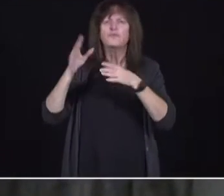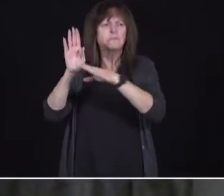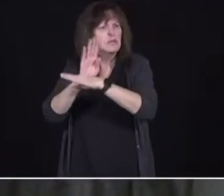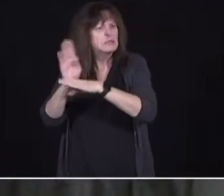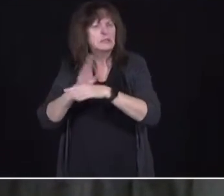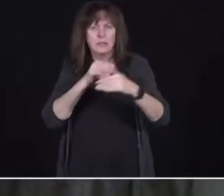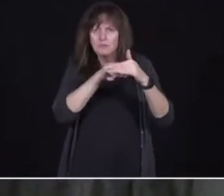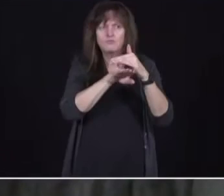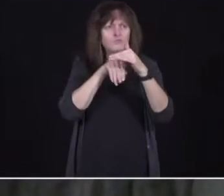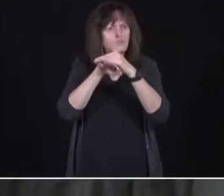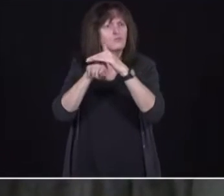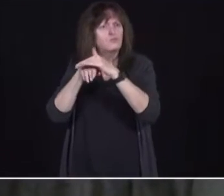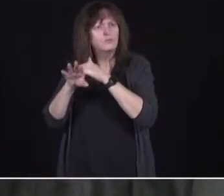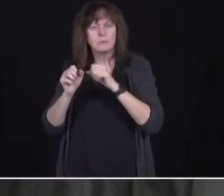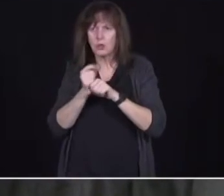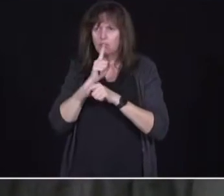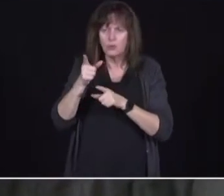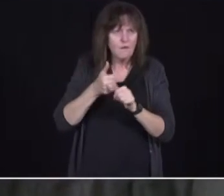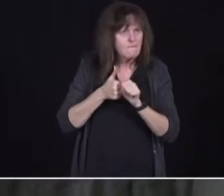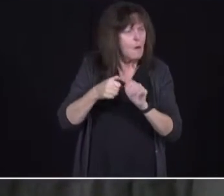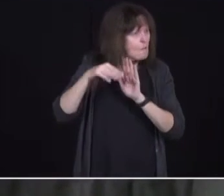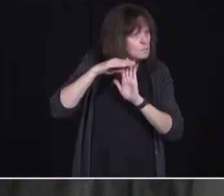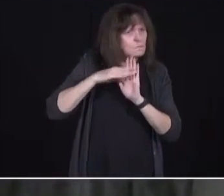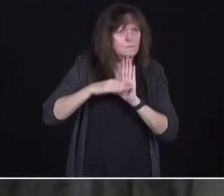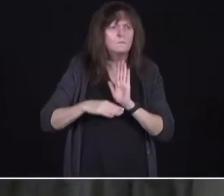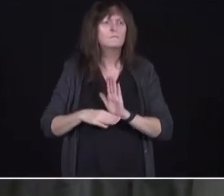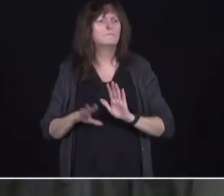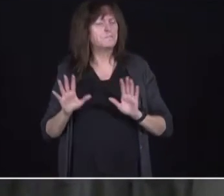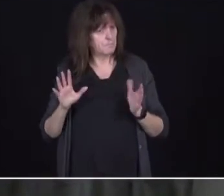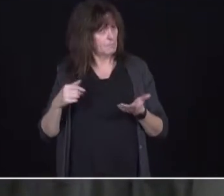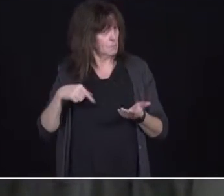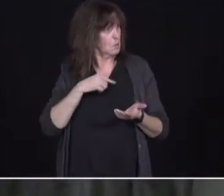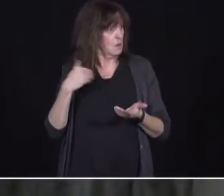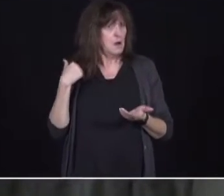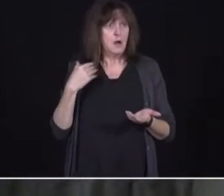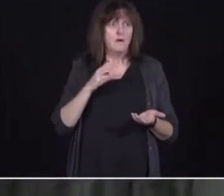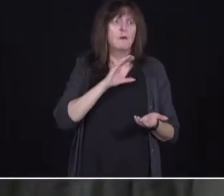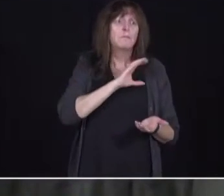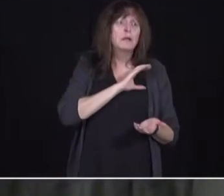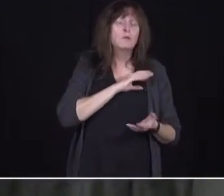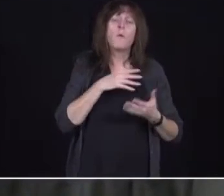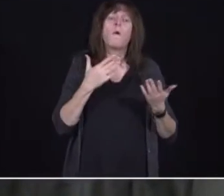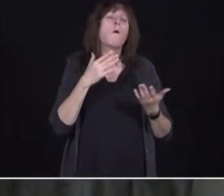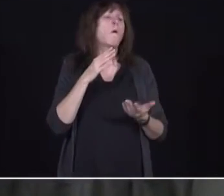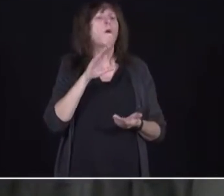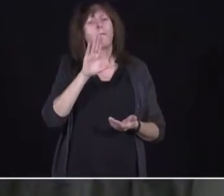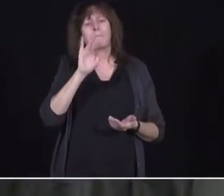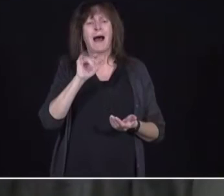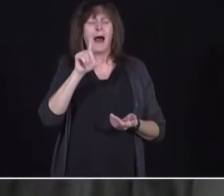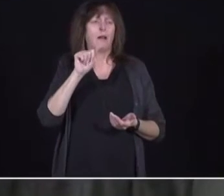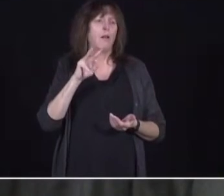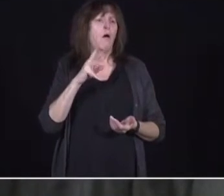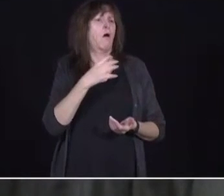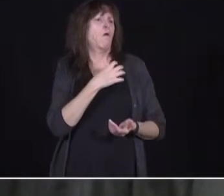ensuring that they are come applying complying. We have had police and bylaw officers asking people to